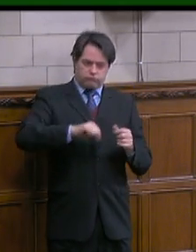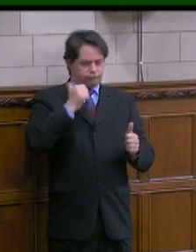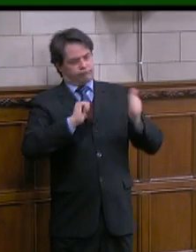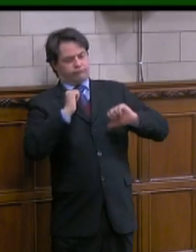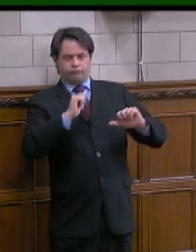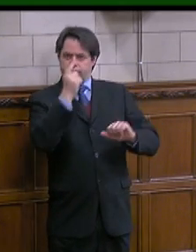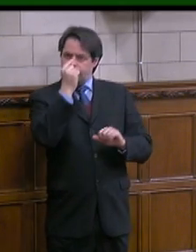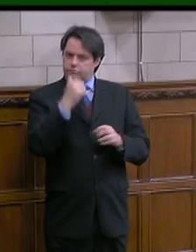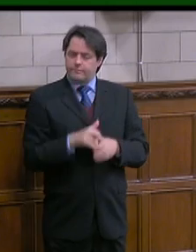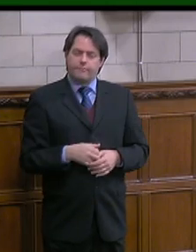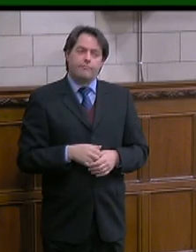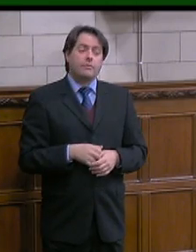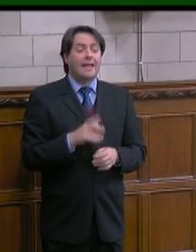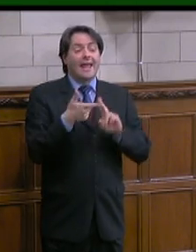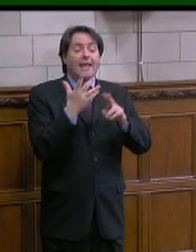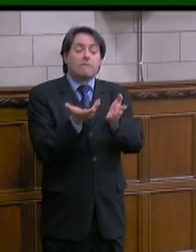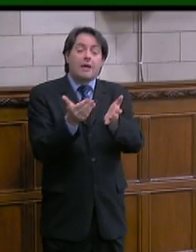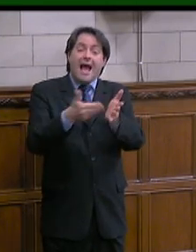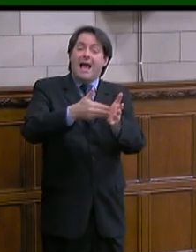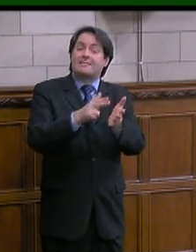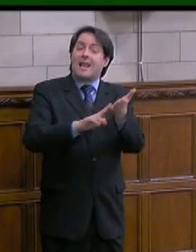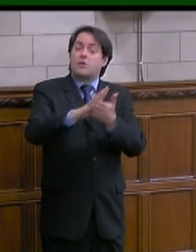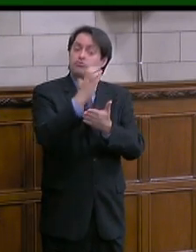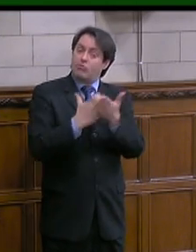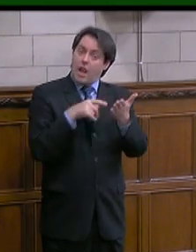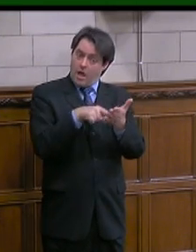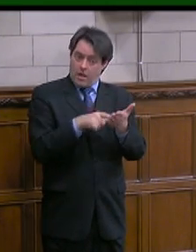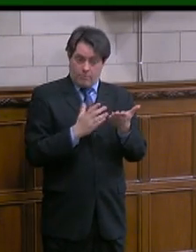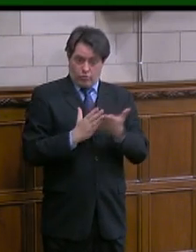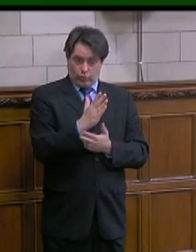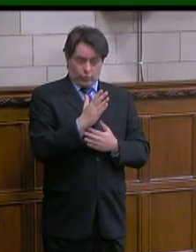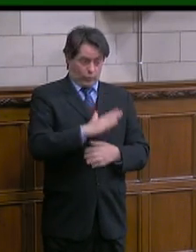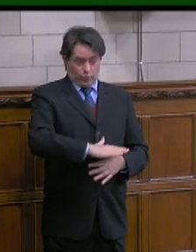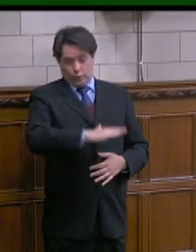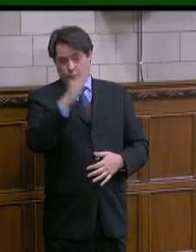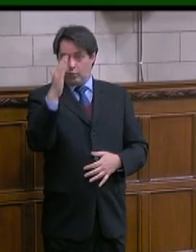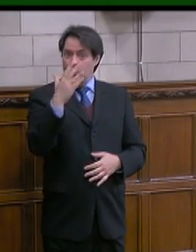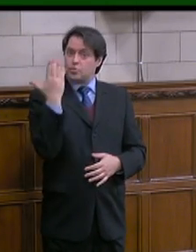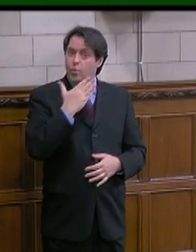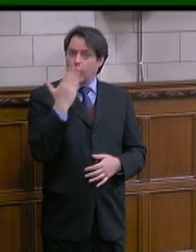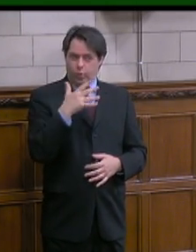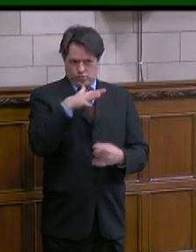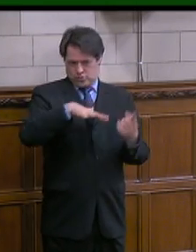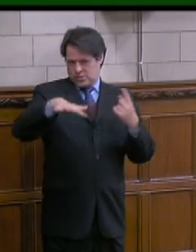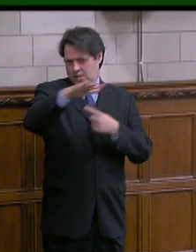Finally, what a different kind of society we would have if we put BSL on the national